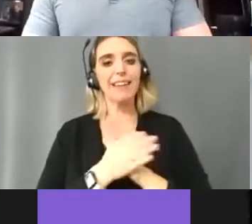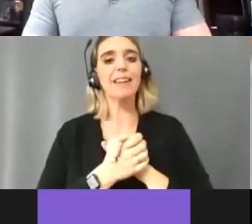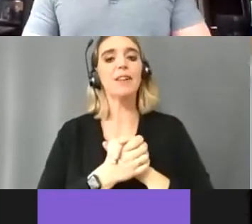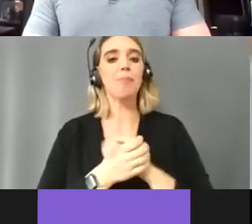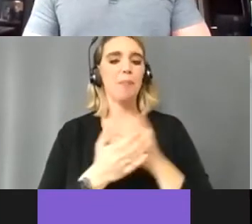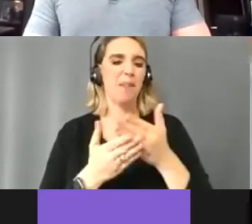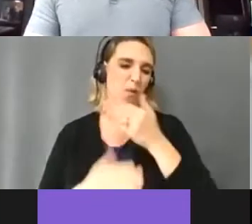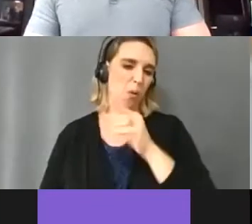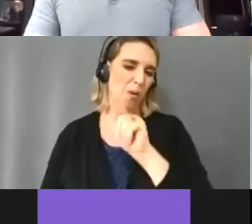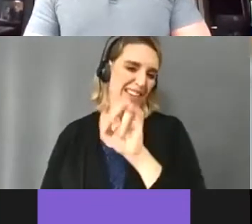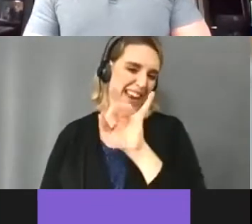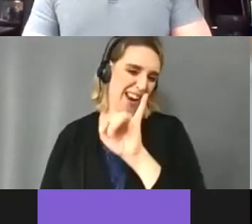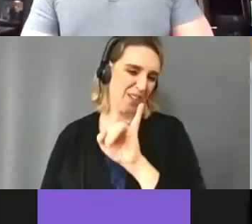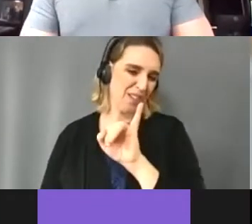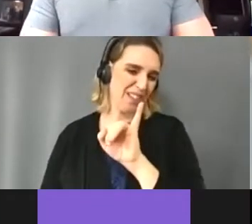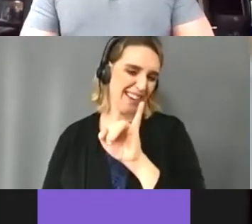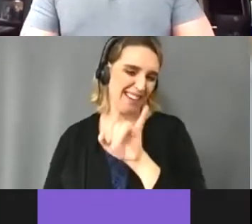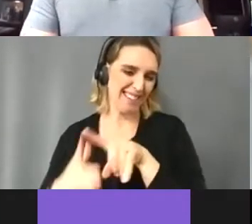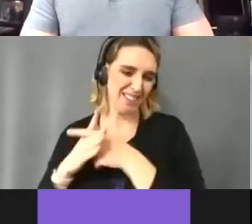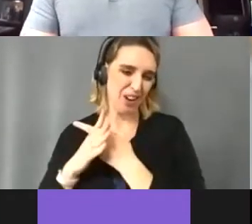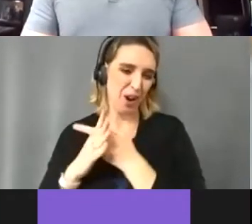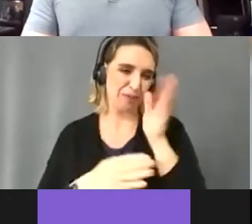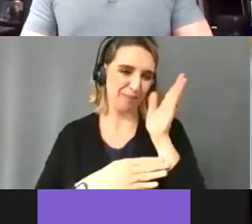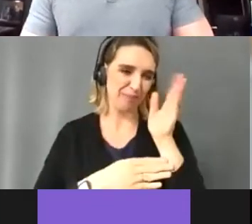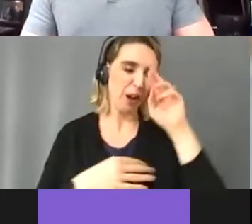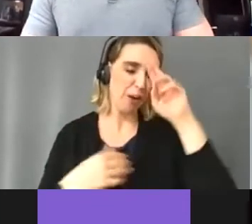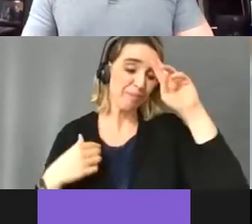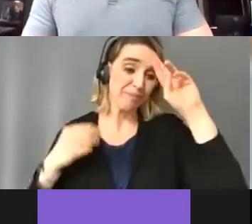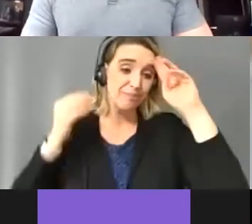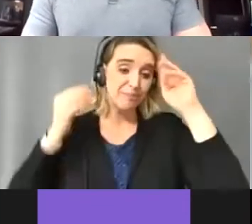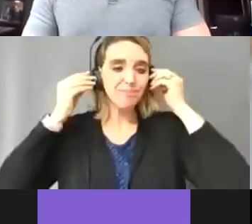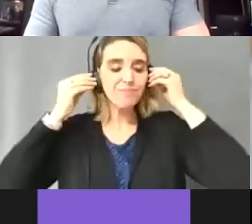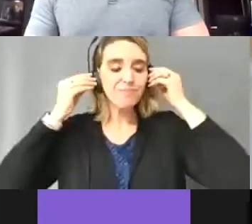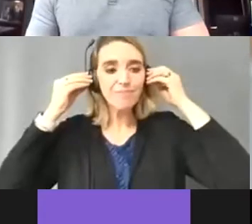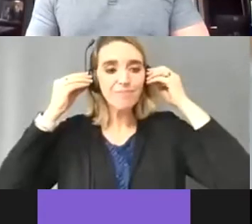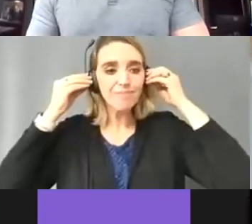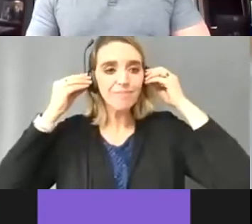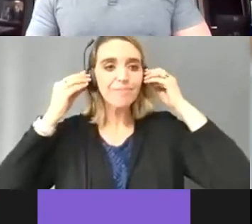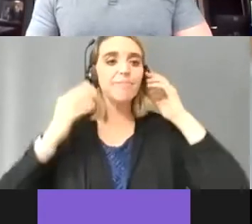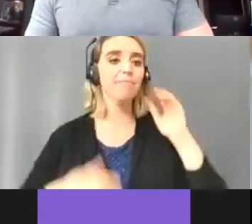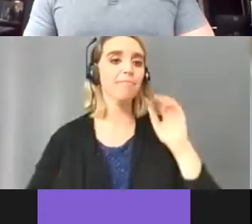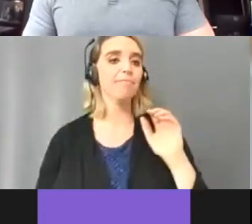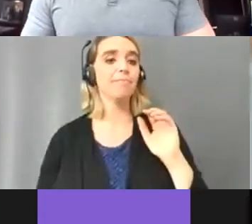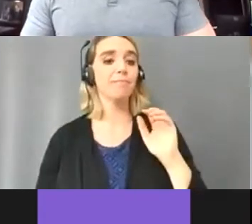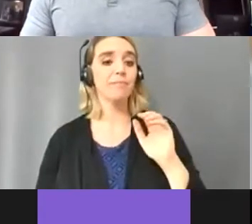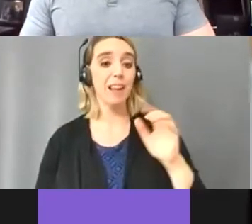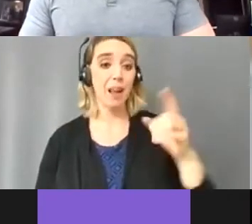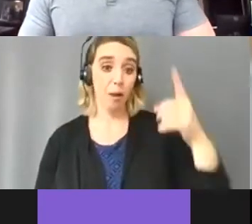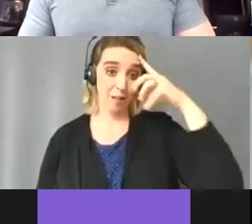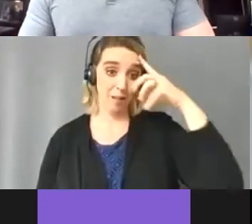for the opening keynote is to acknowledge why mental health awareness